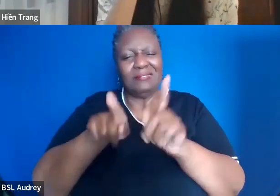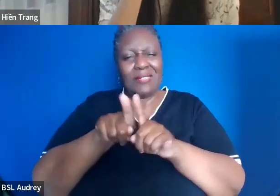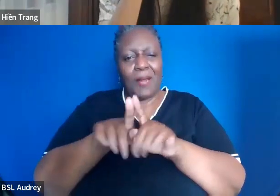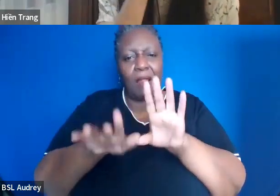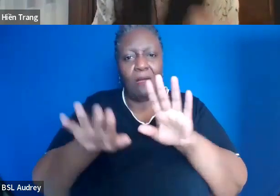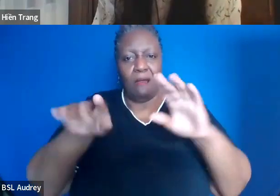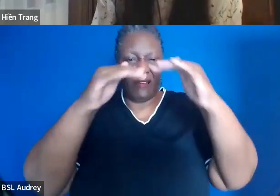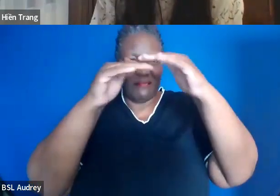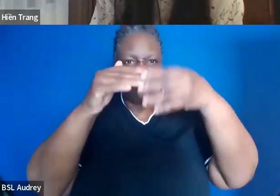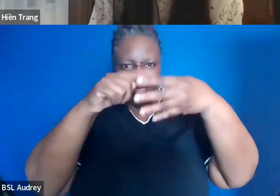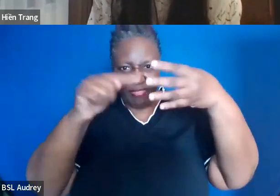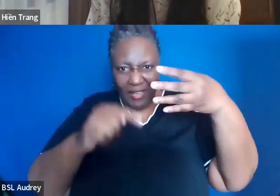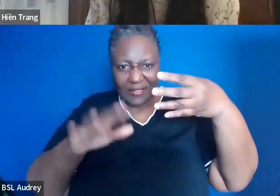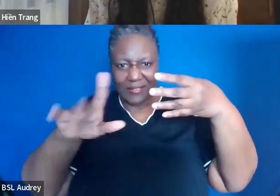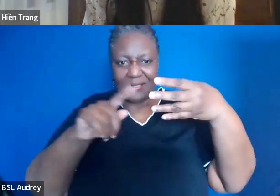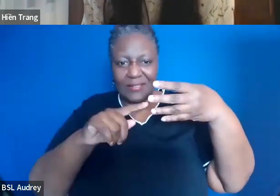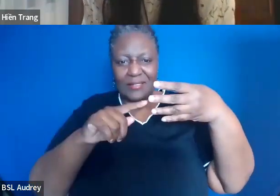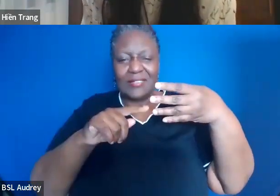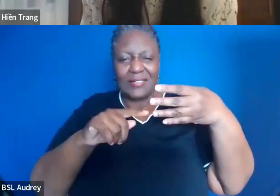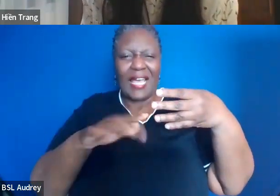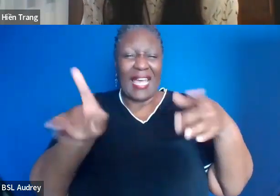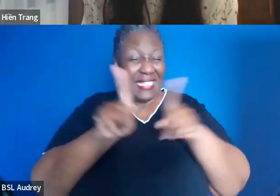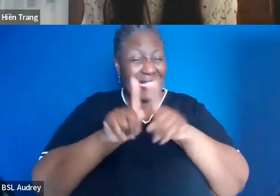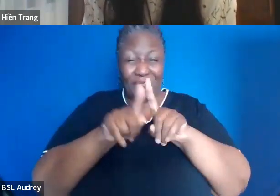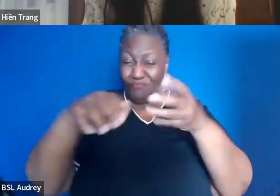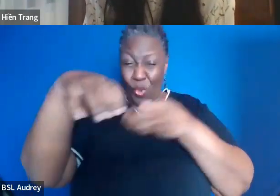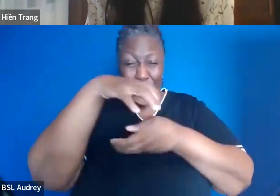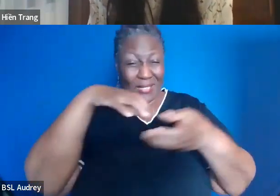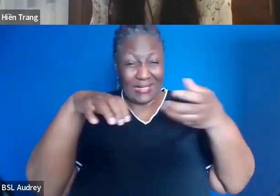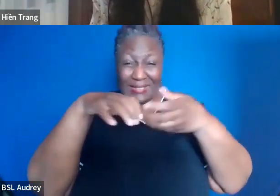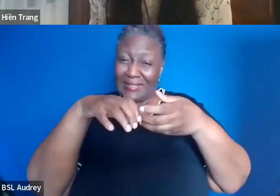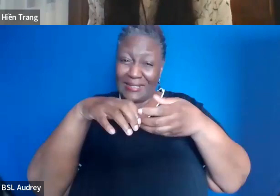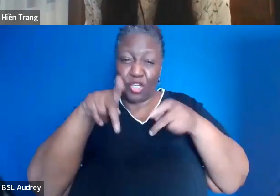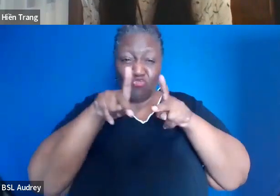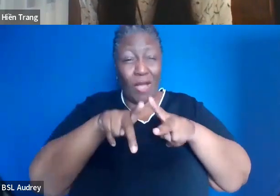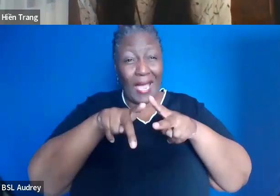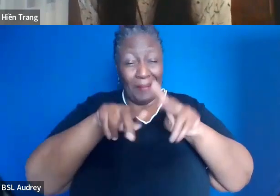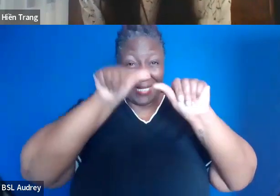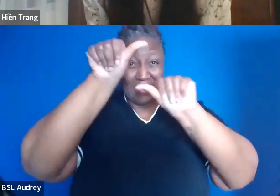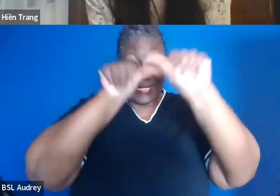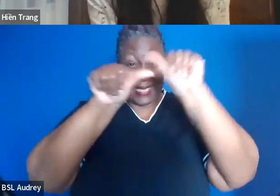lines that's like the standard and like lots more complicated rhyme schemes um but I noticed in the